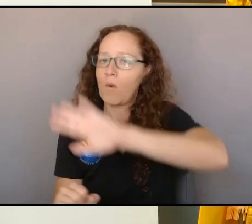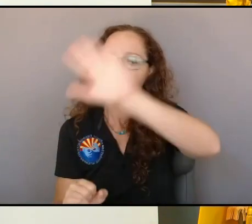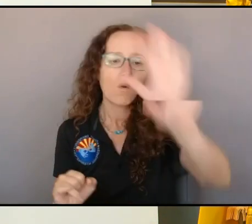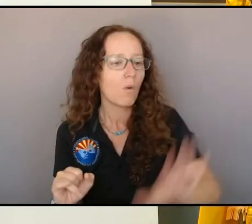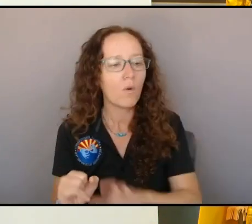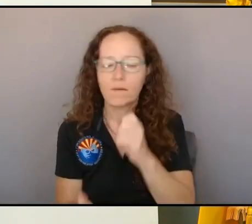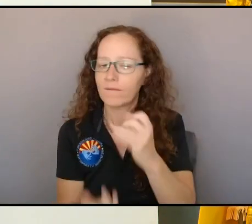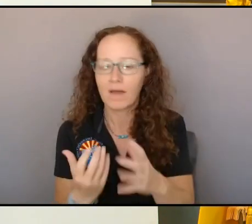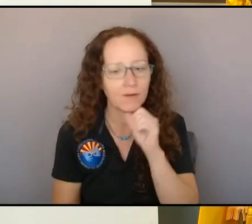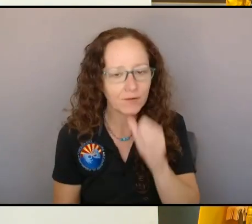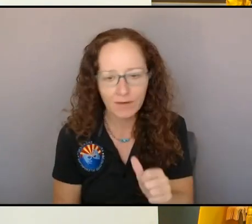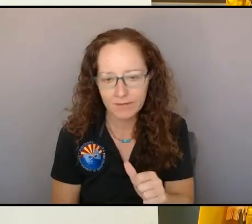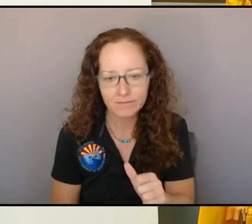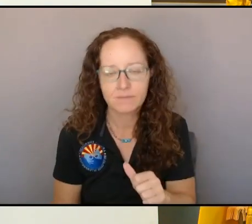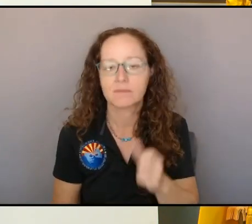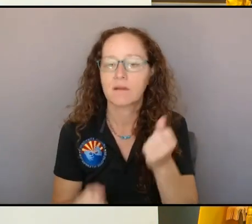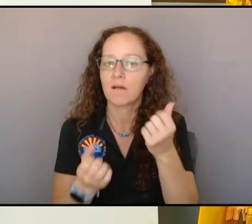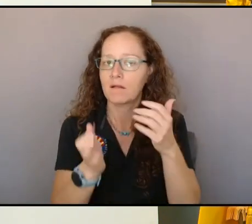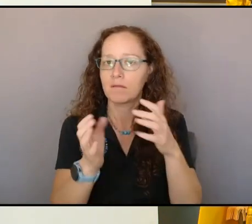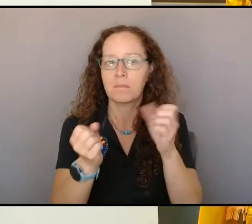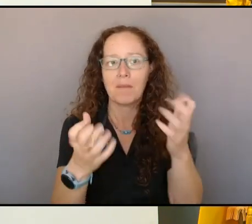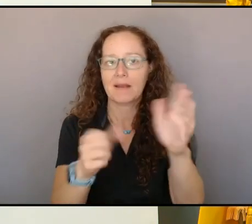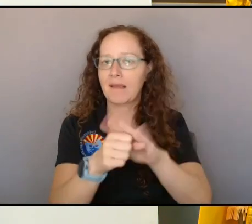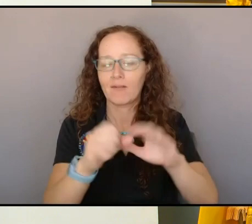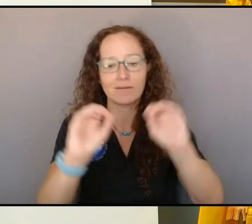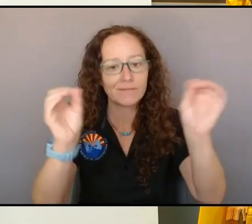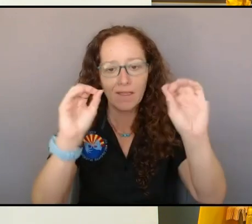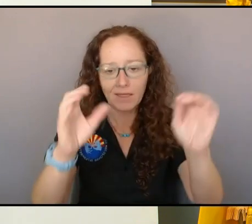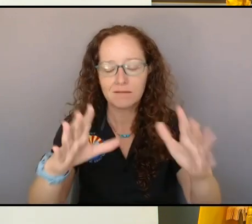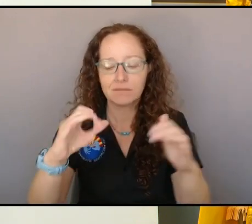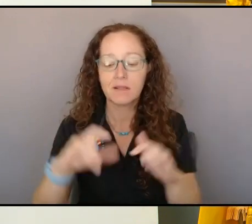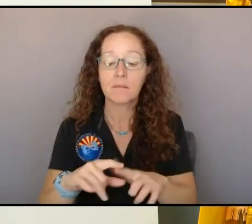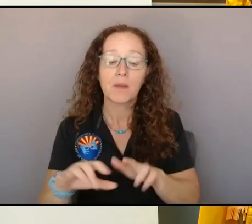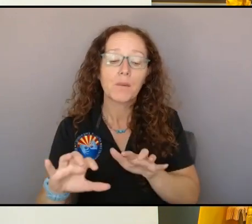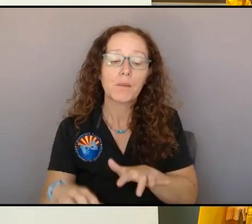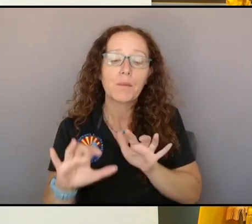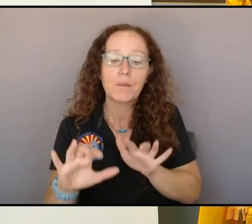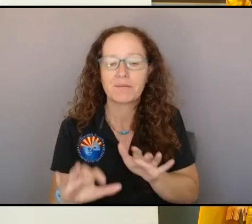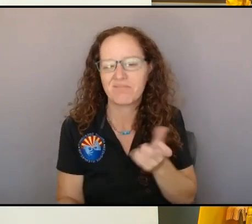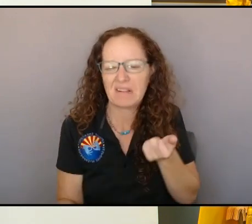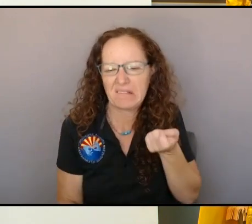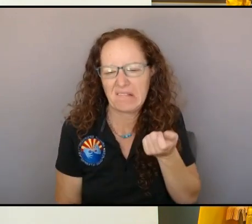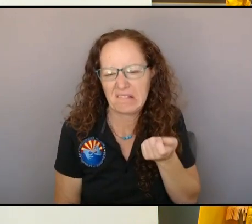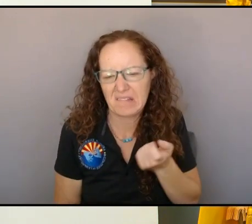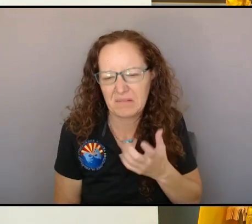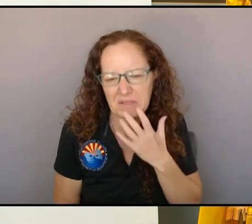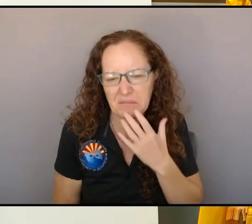insignificant amounts of moisture. The one thing that we have been seeing the last several days is, elevated